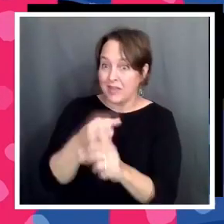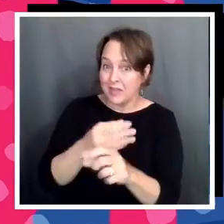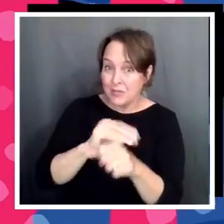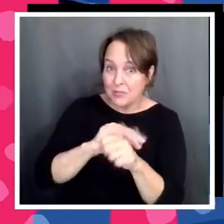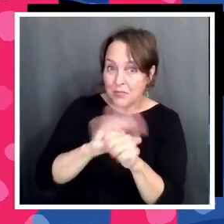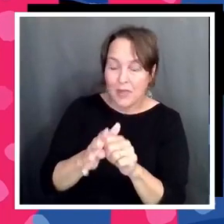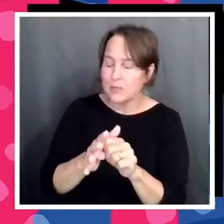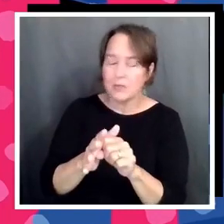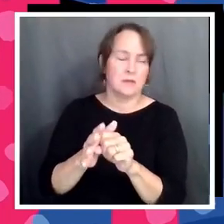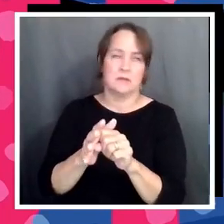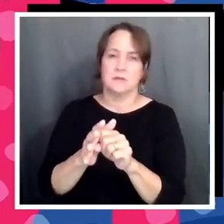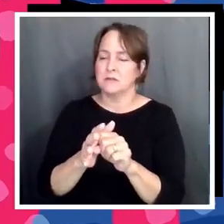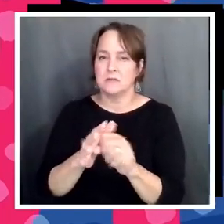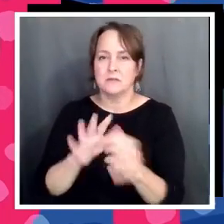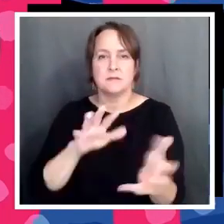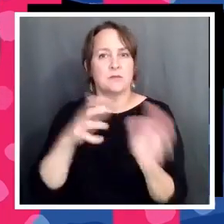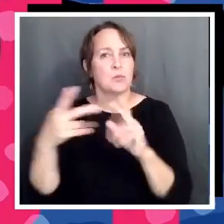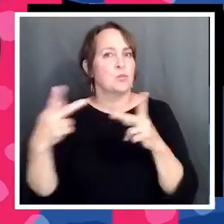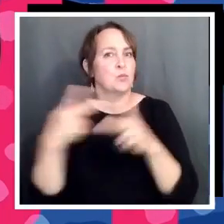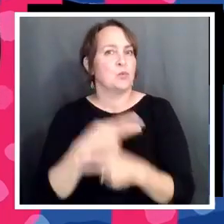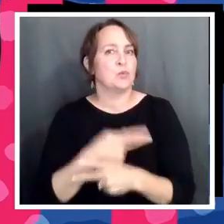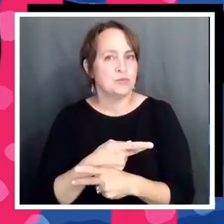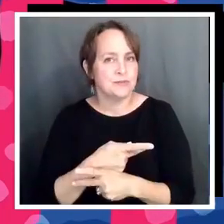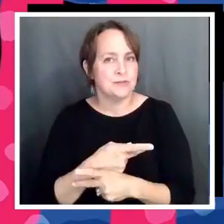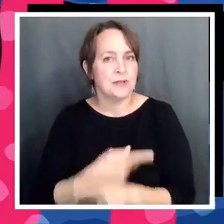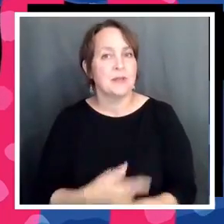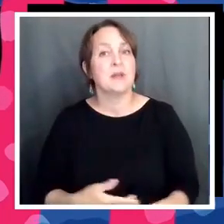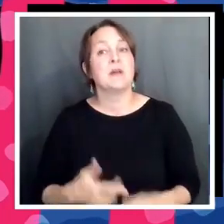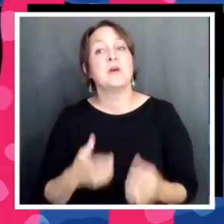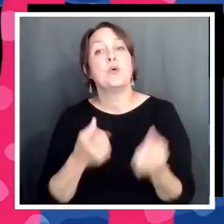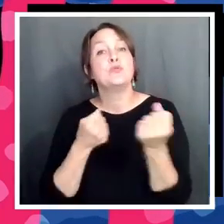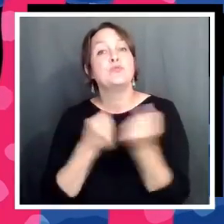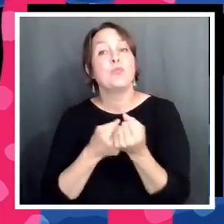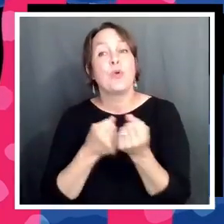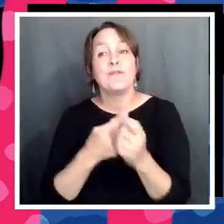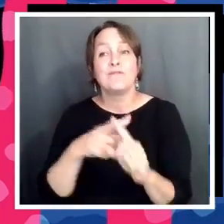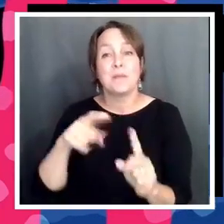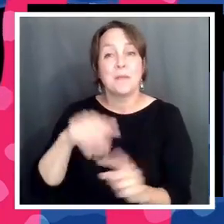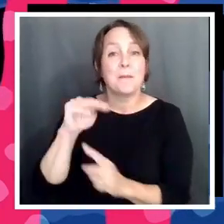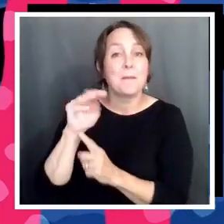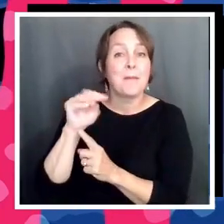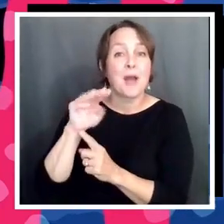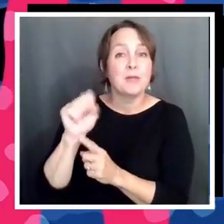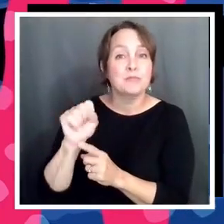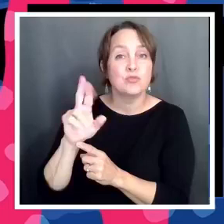BEFORE THE PANDEMIC.